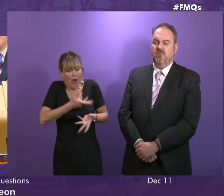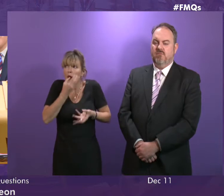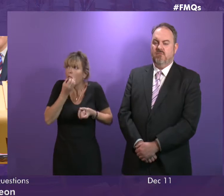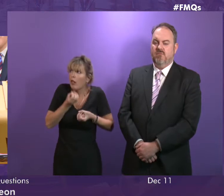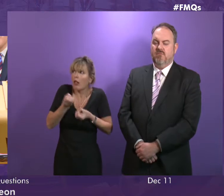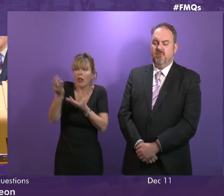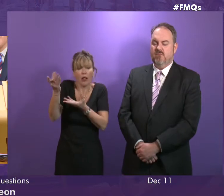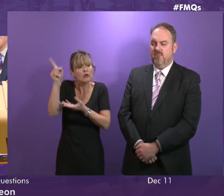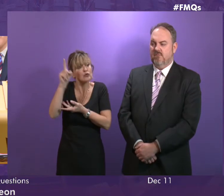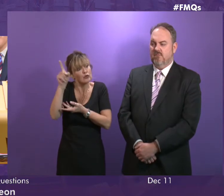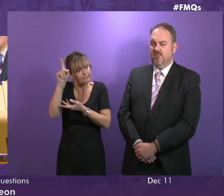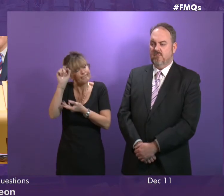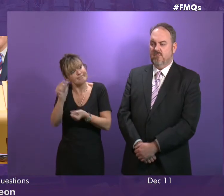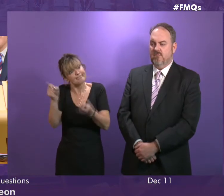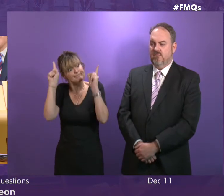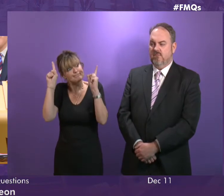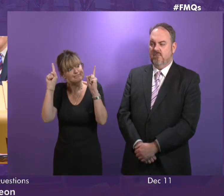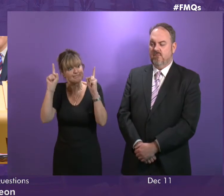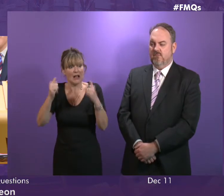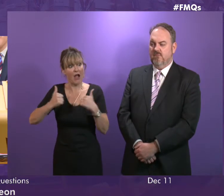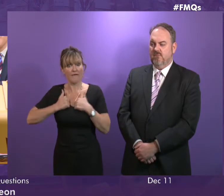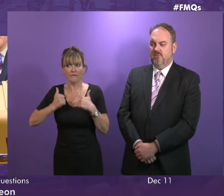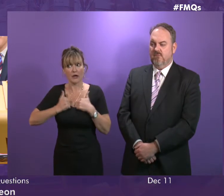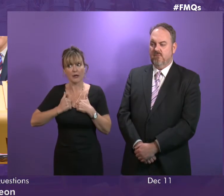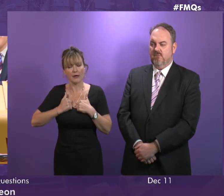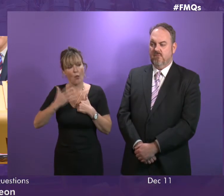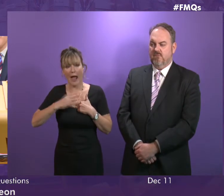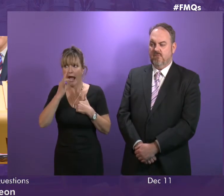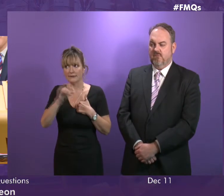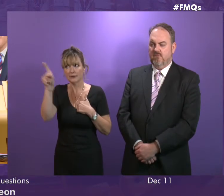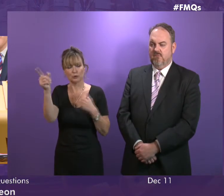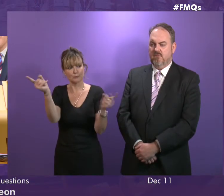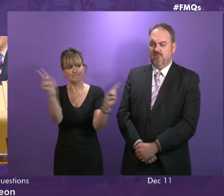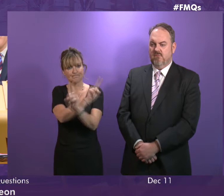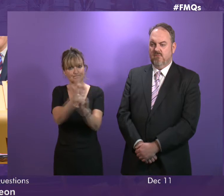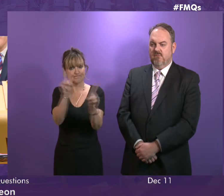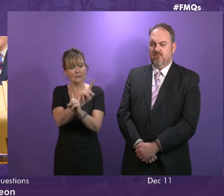and ask him to respond directly to her, but the independence of the law officers in such